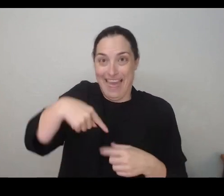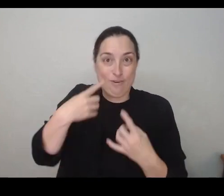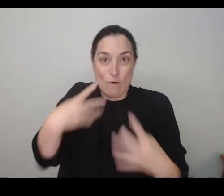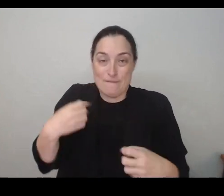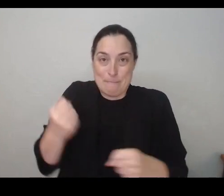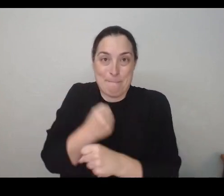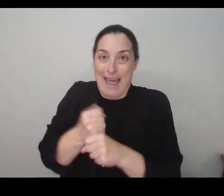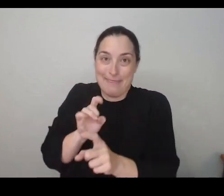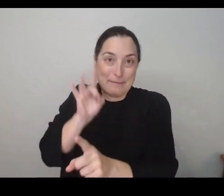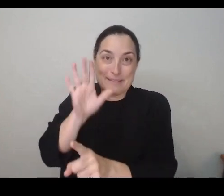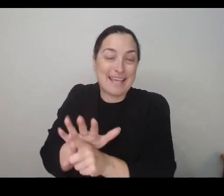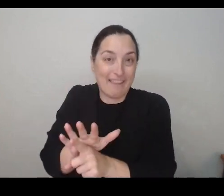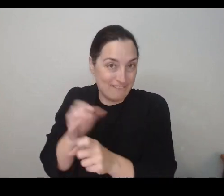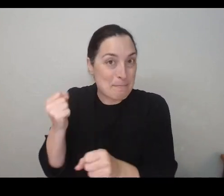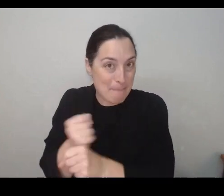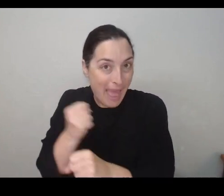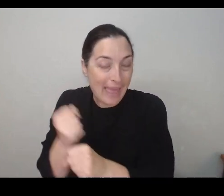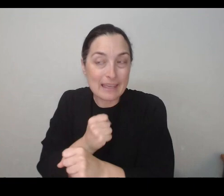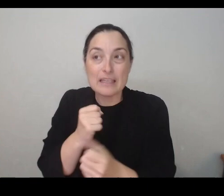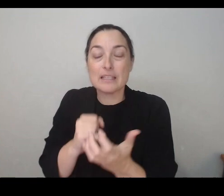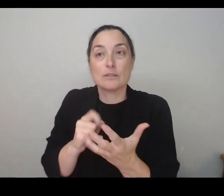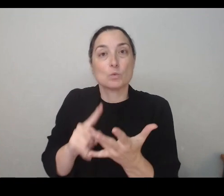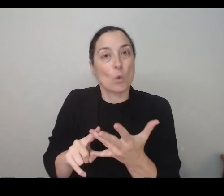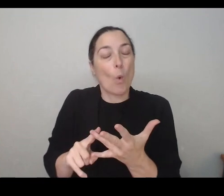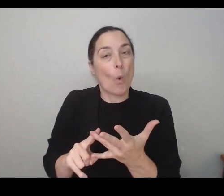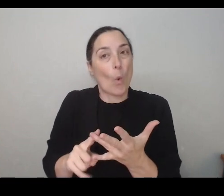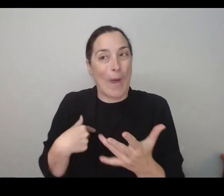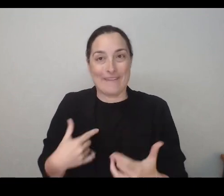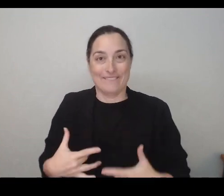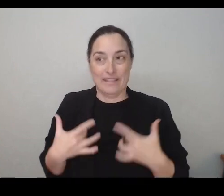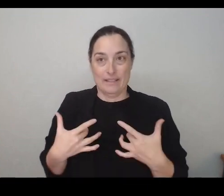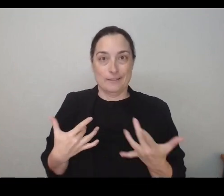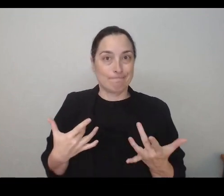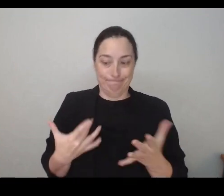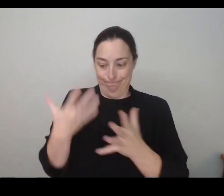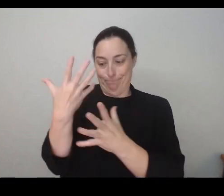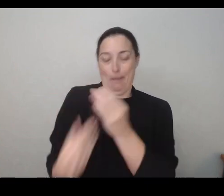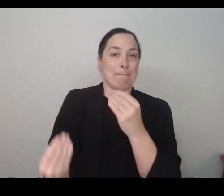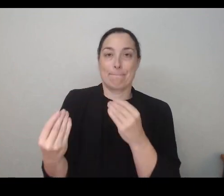So we have a huge, huge lack of resources and materials for teachers.